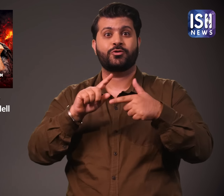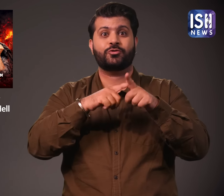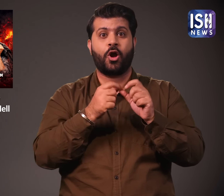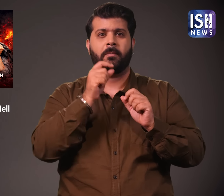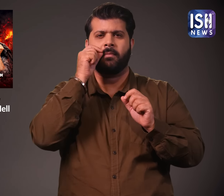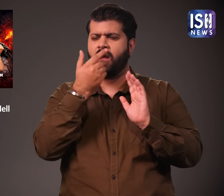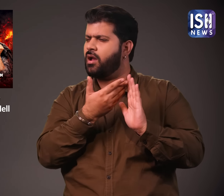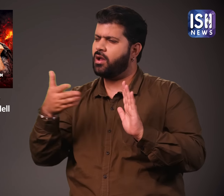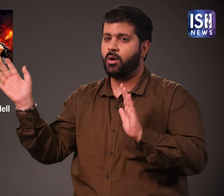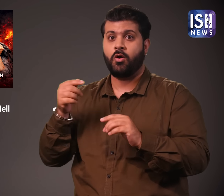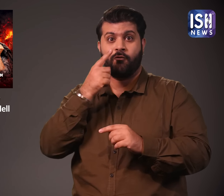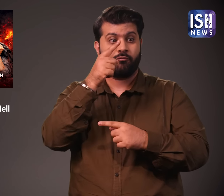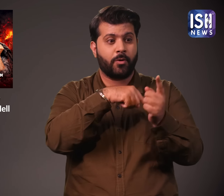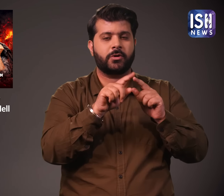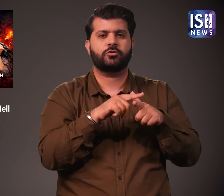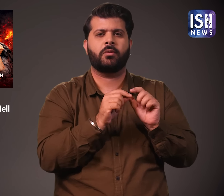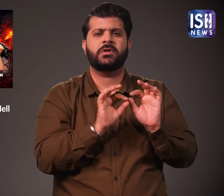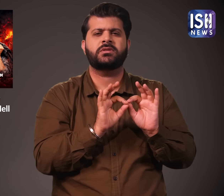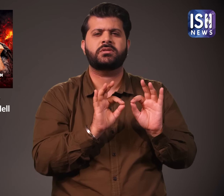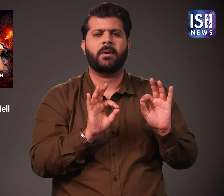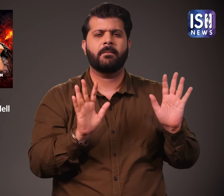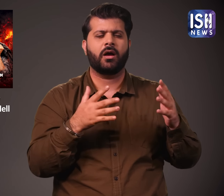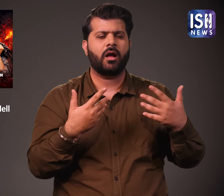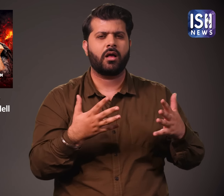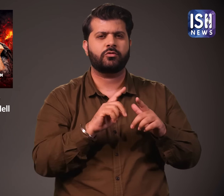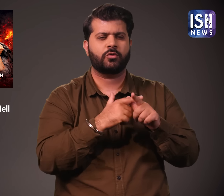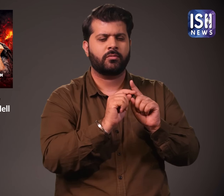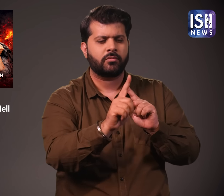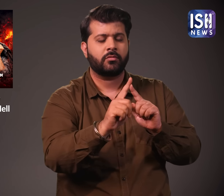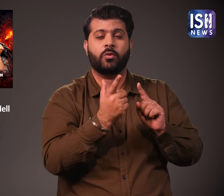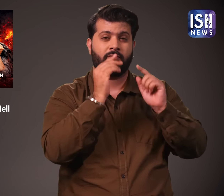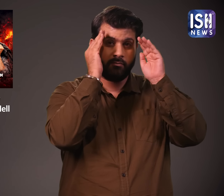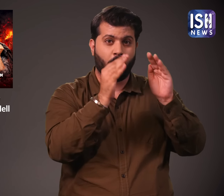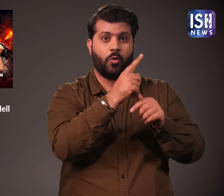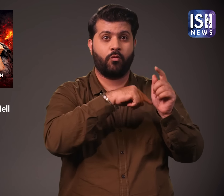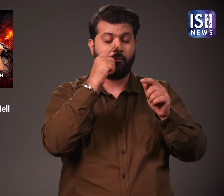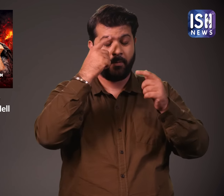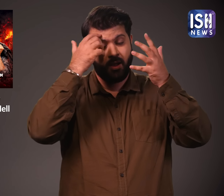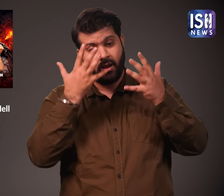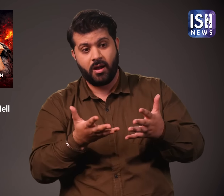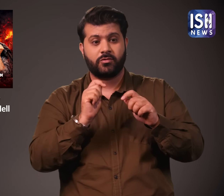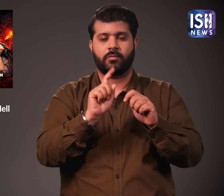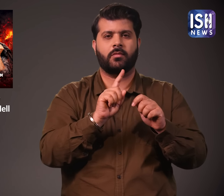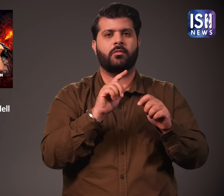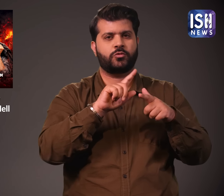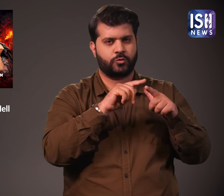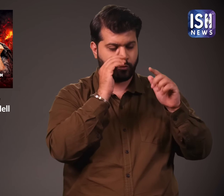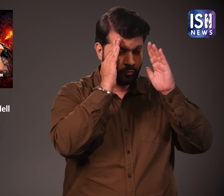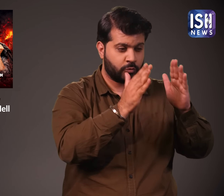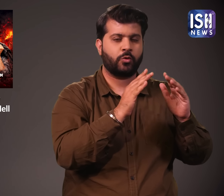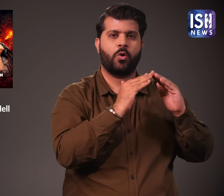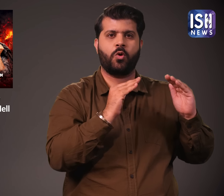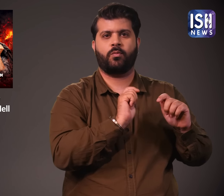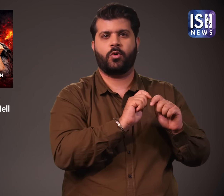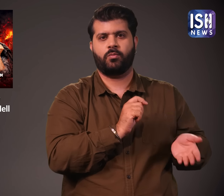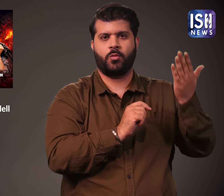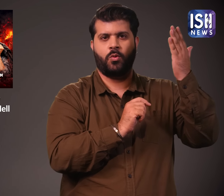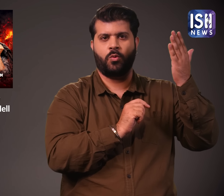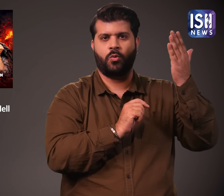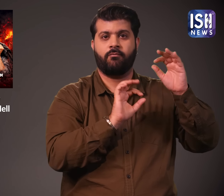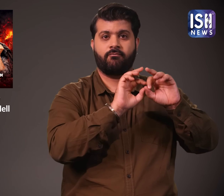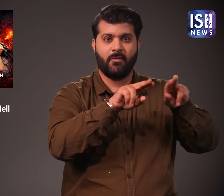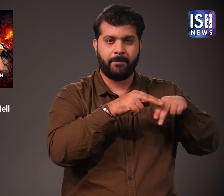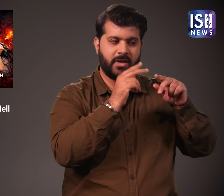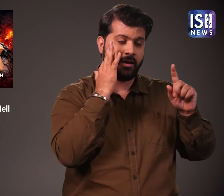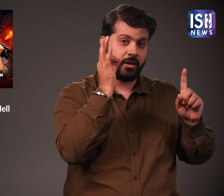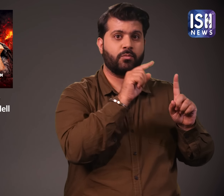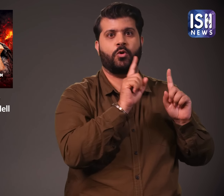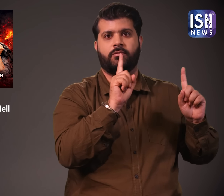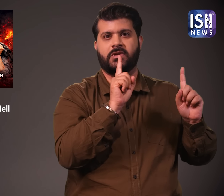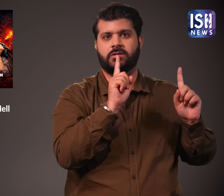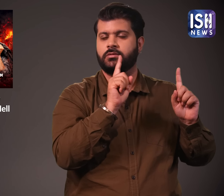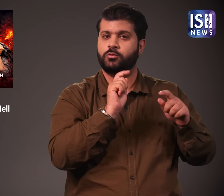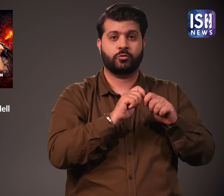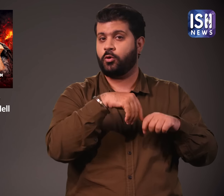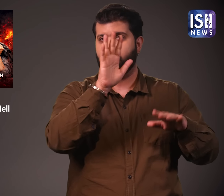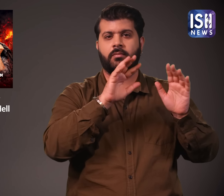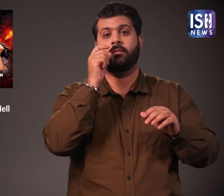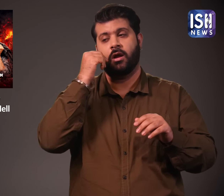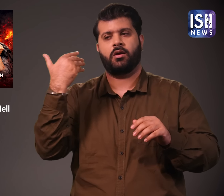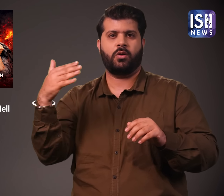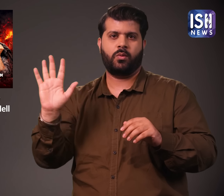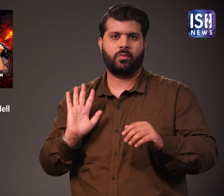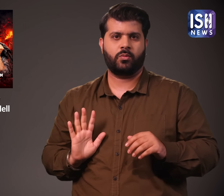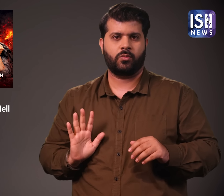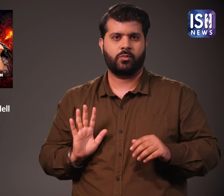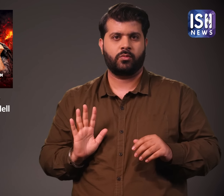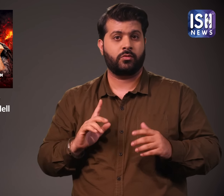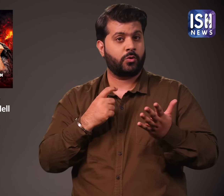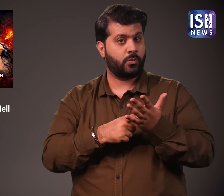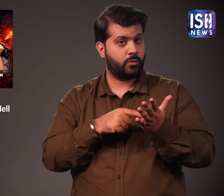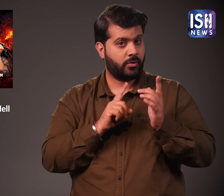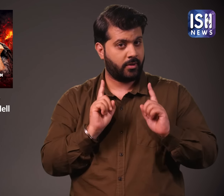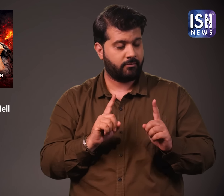All job opportunities were open to men. For women, only certain lighter jobs were encouraged, so that their main focus remained on their family and home.